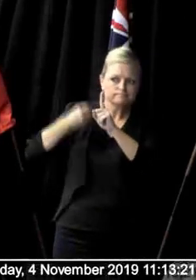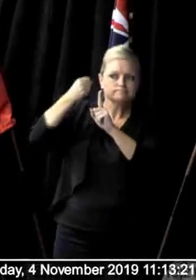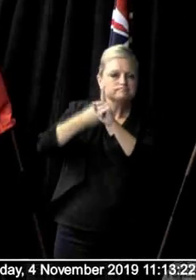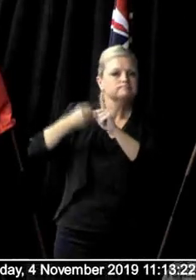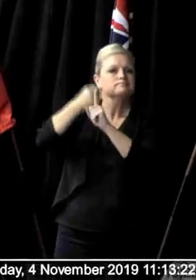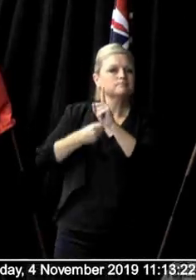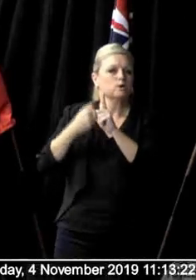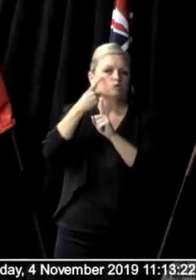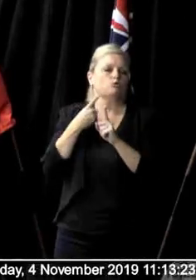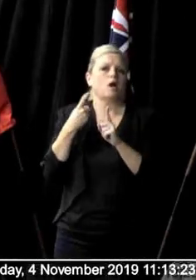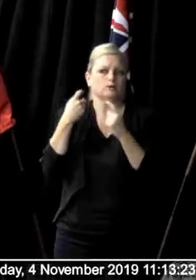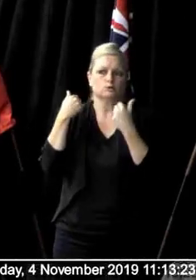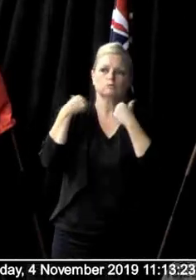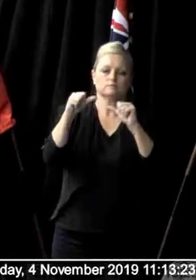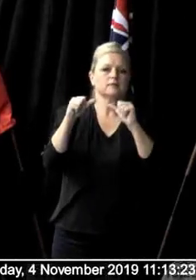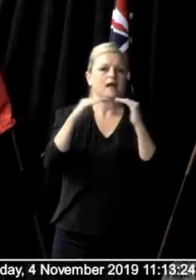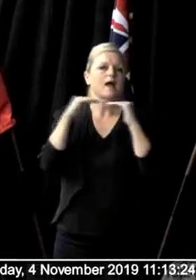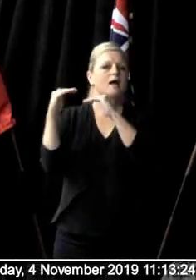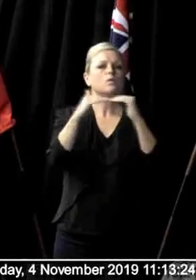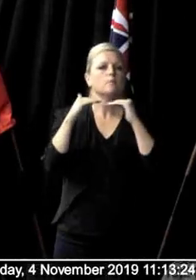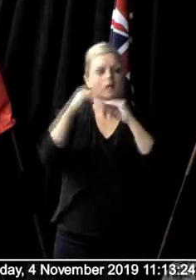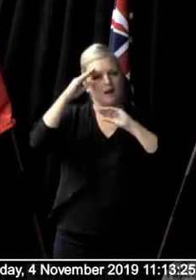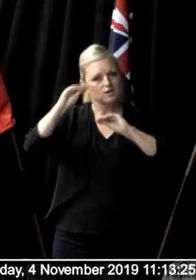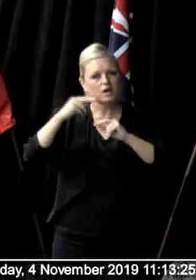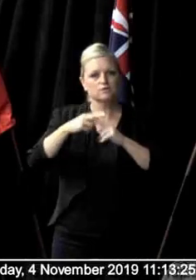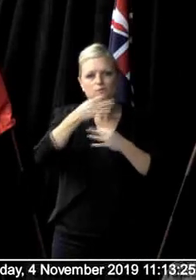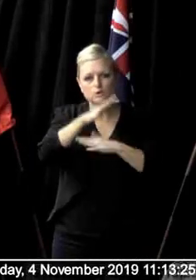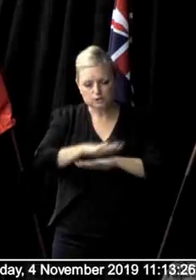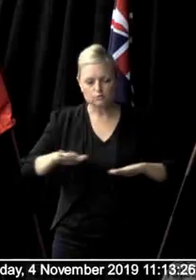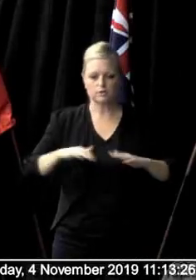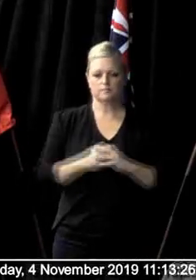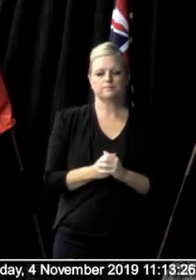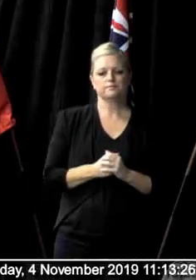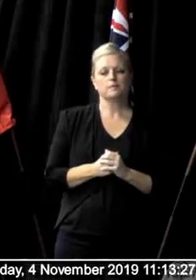This Commission absolutely recognises the importance of students being able to speak